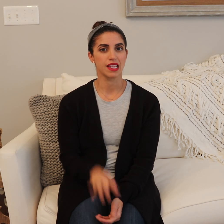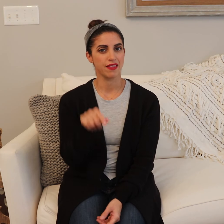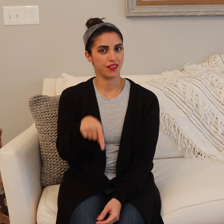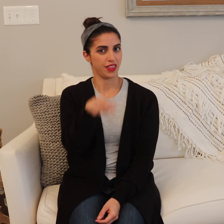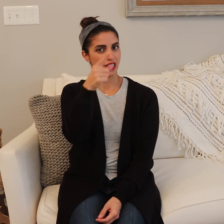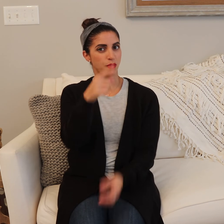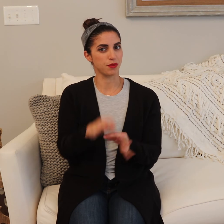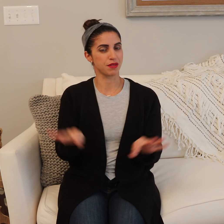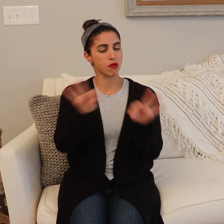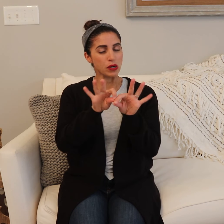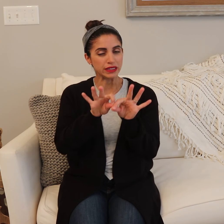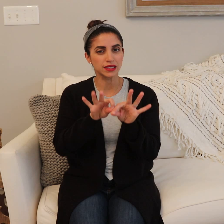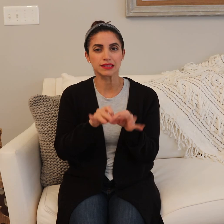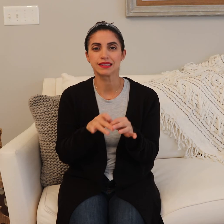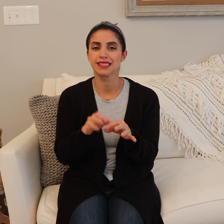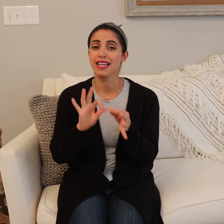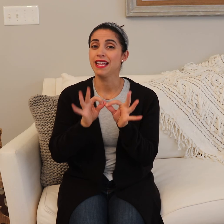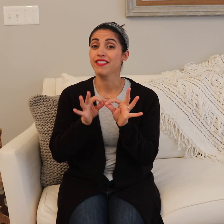This one was important: